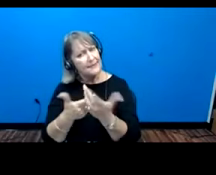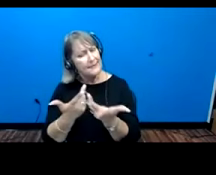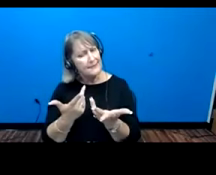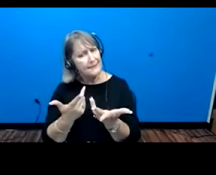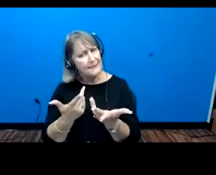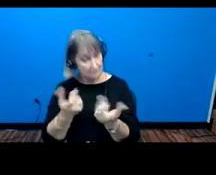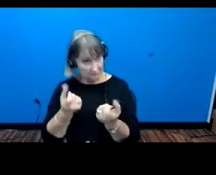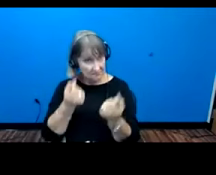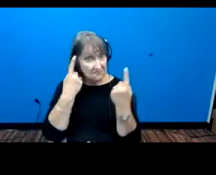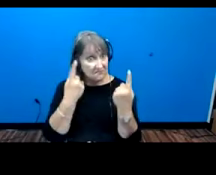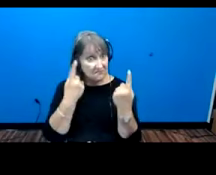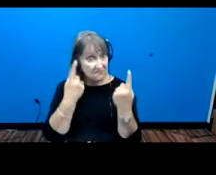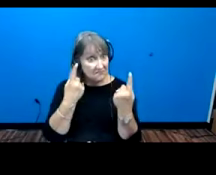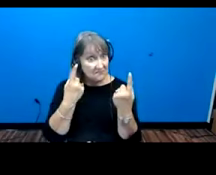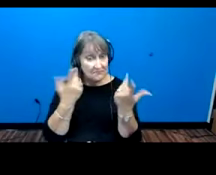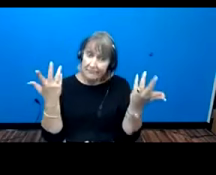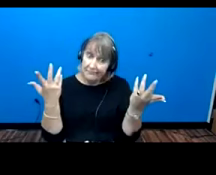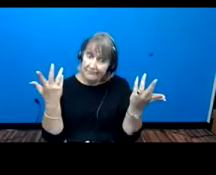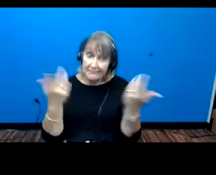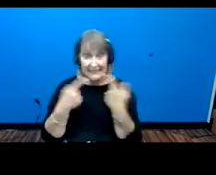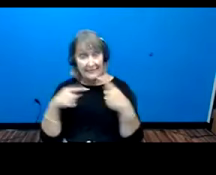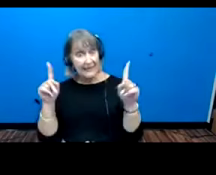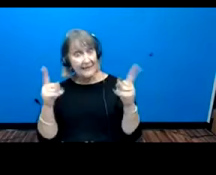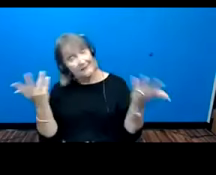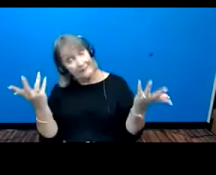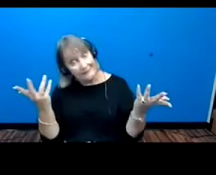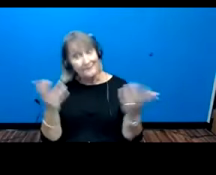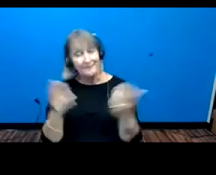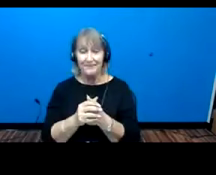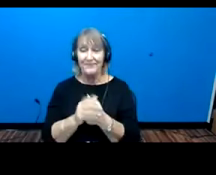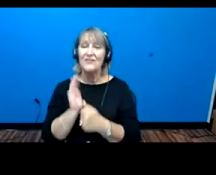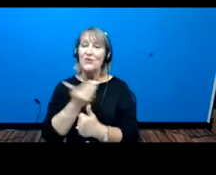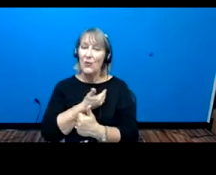The complexity of COVID-19 topic areas presents challenging—